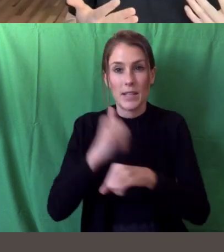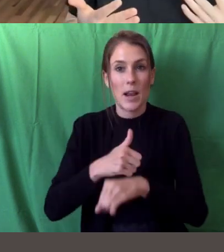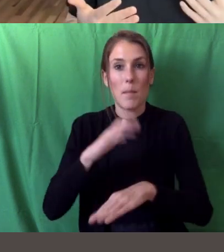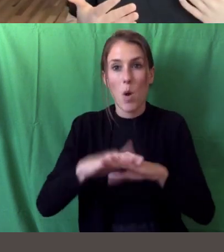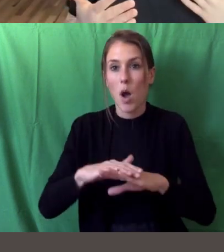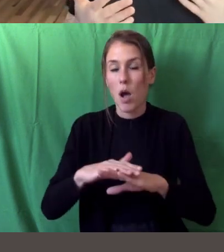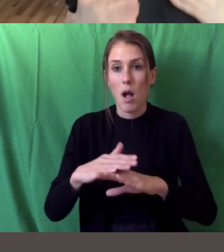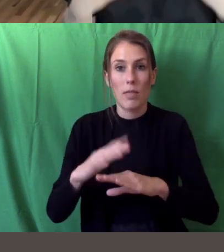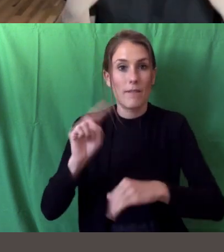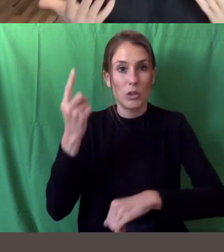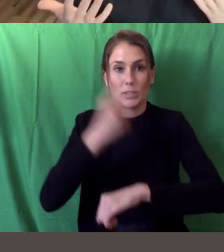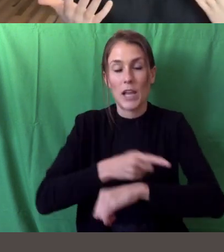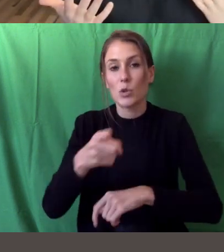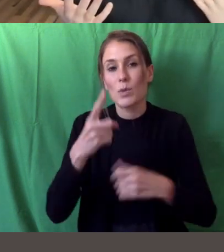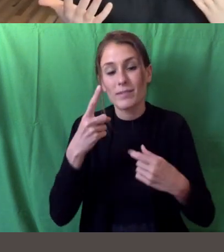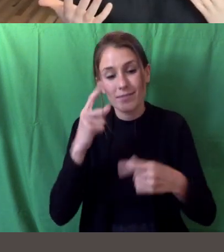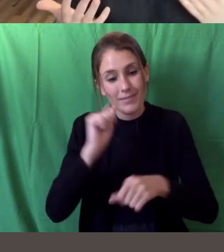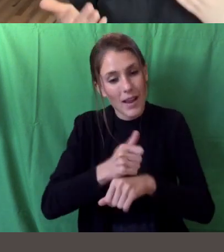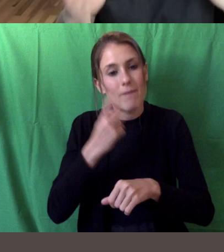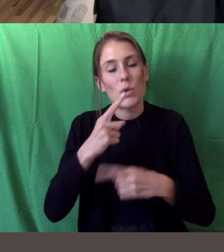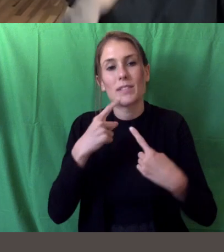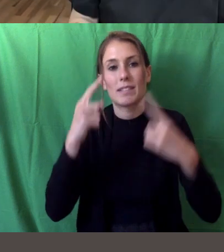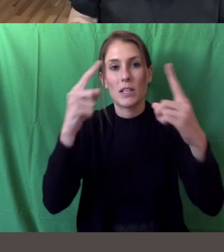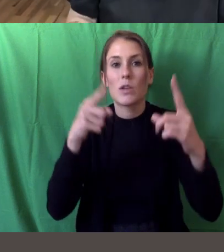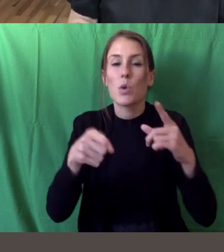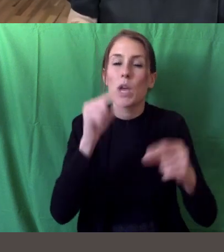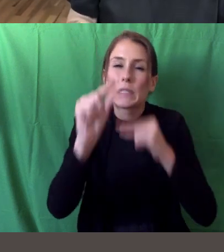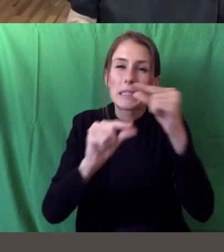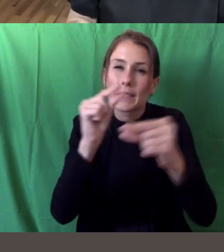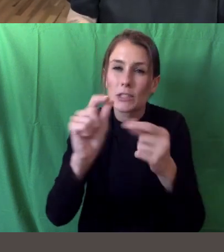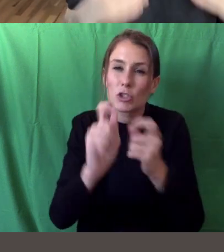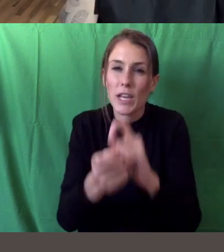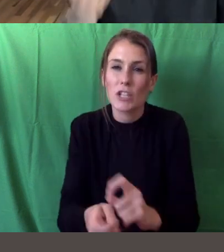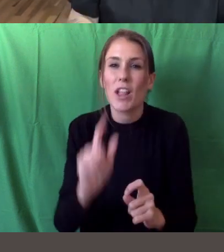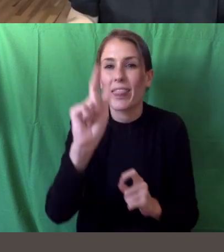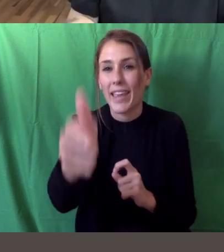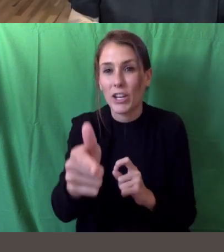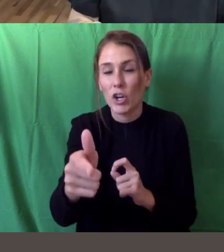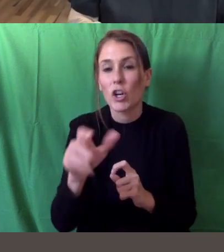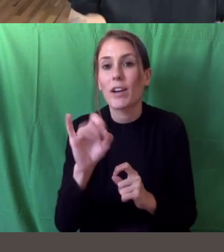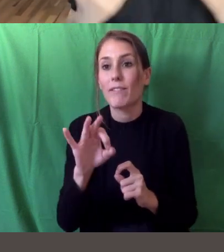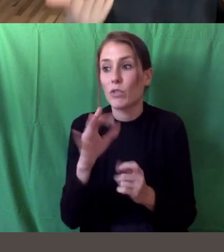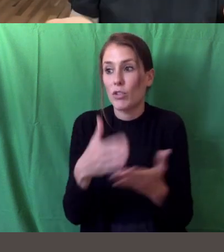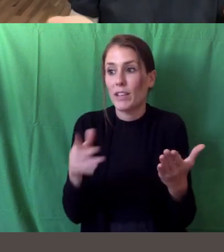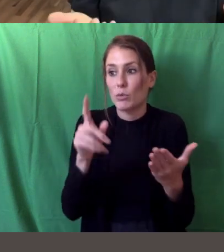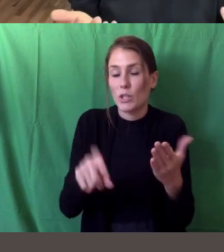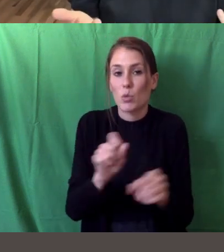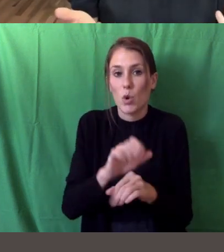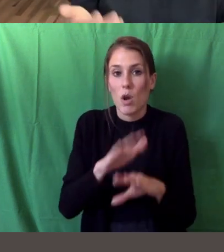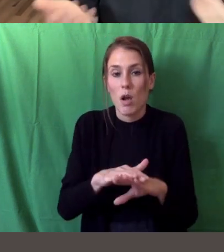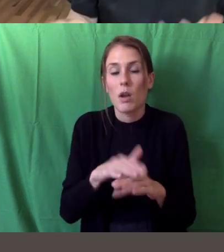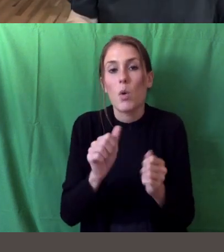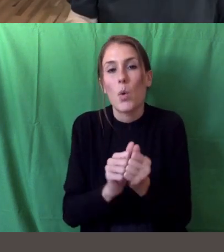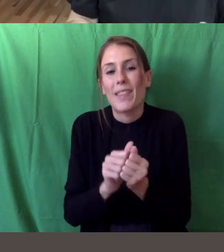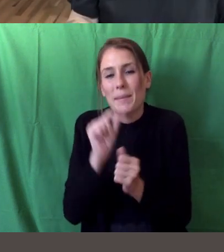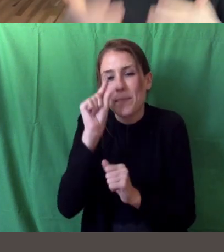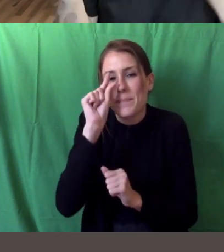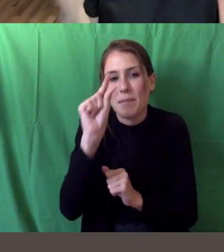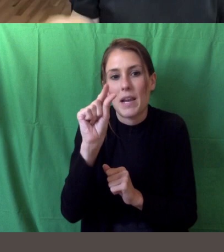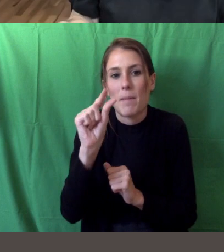which means that you're kind of set up for success. And you can make small changes later on when you have things you need to work through with pretty minimal effort because we